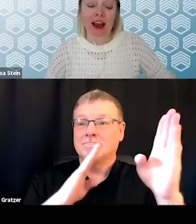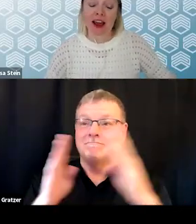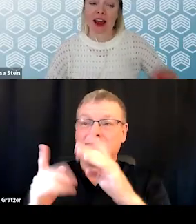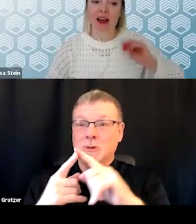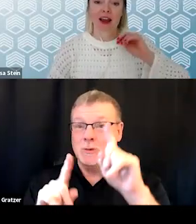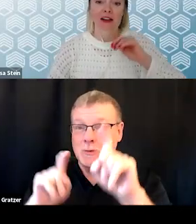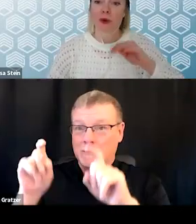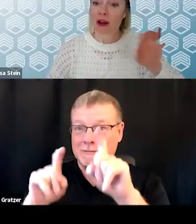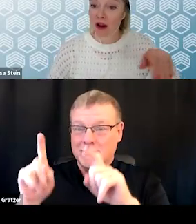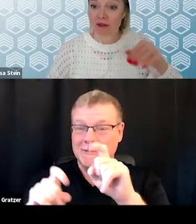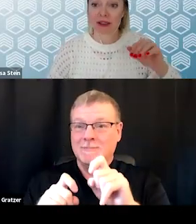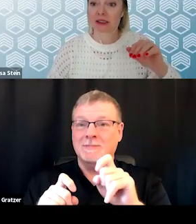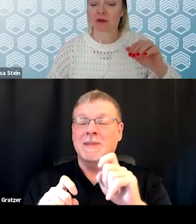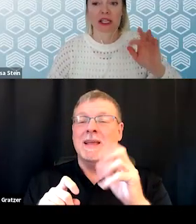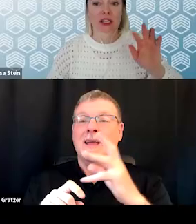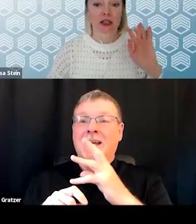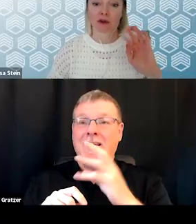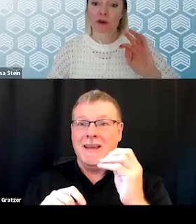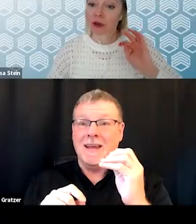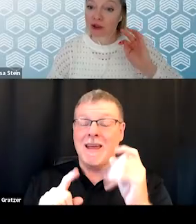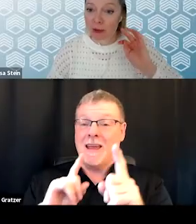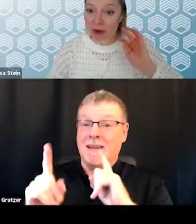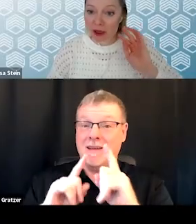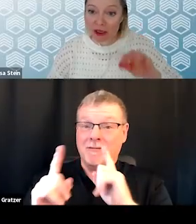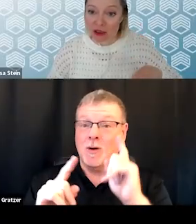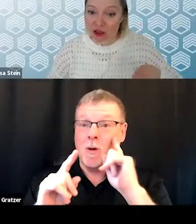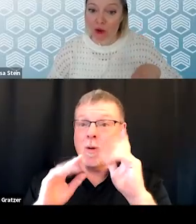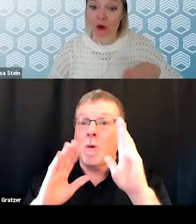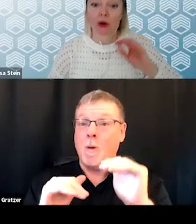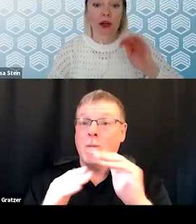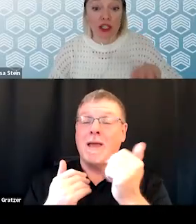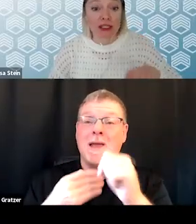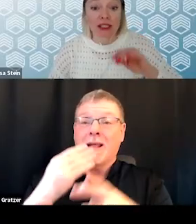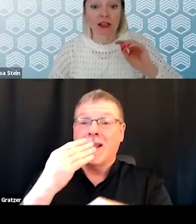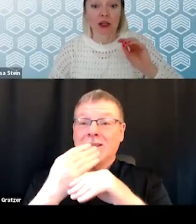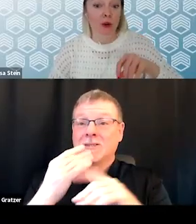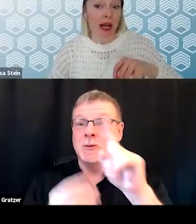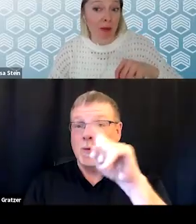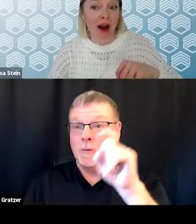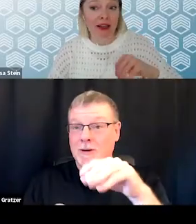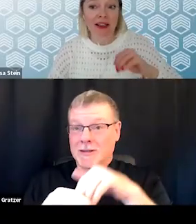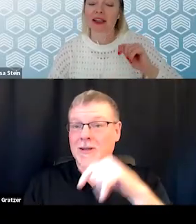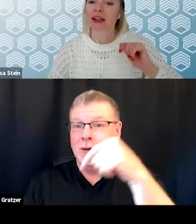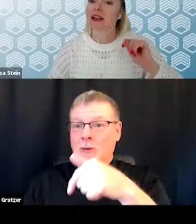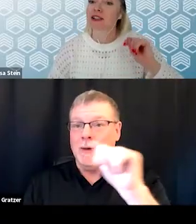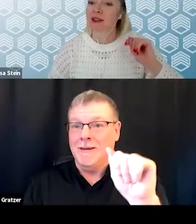And as we are having these conversations, feel free to drop any additional questions in the Q&A pod.